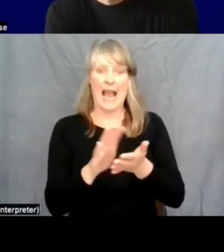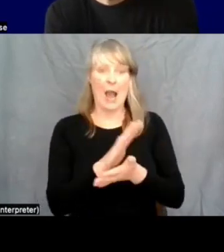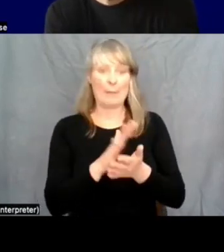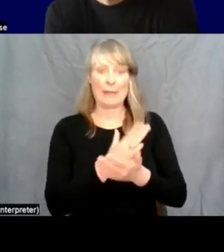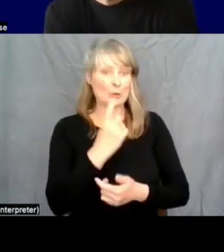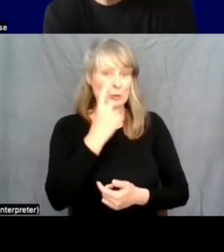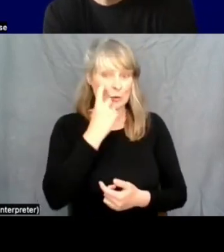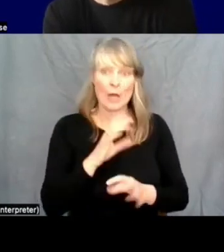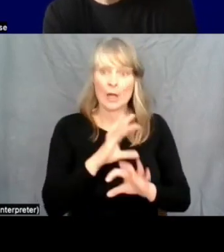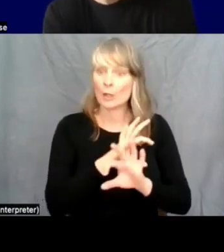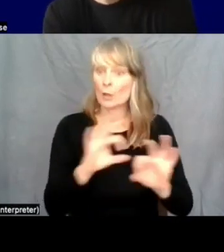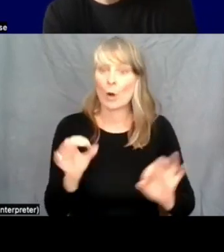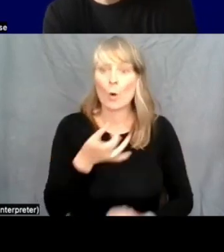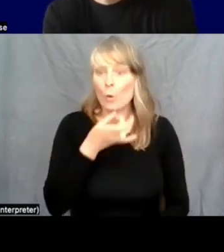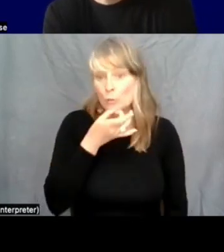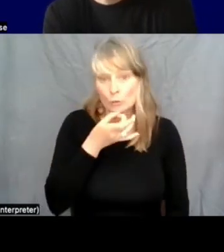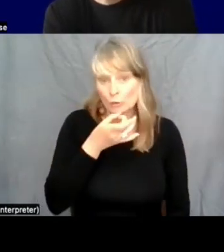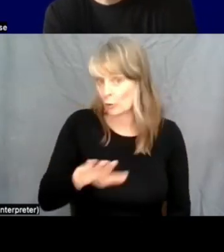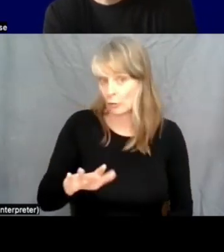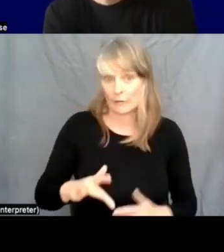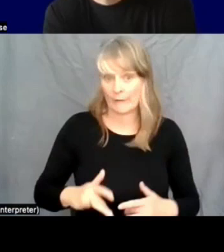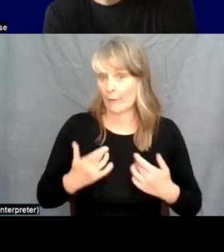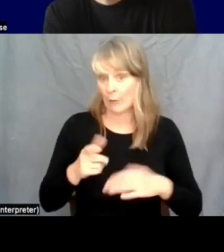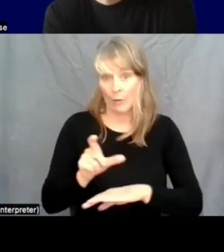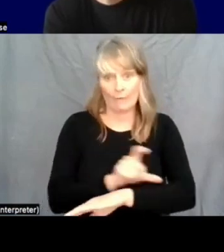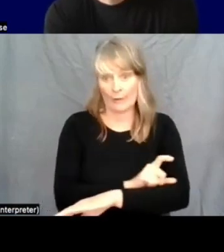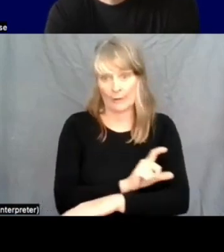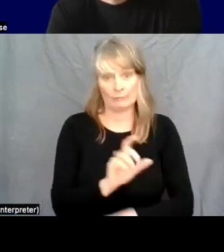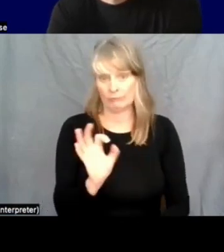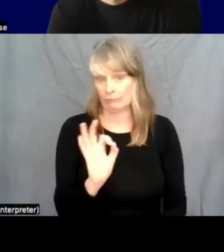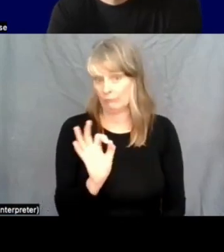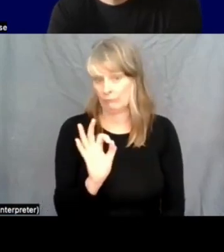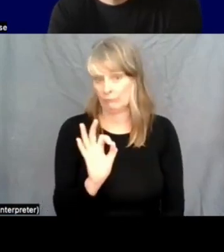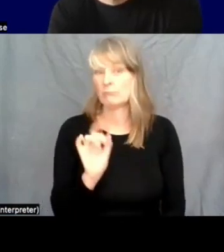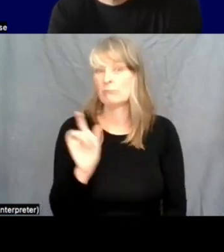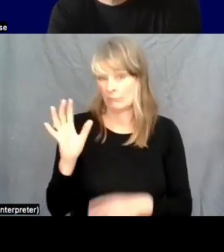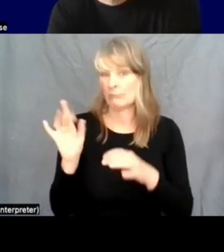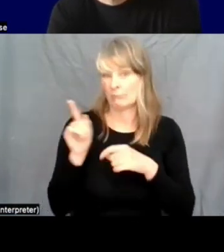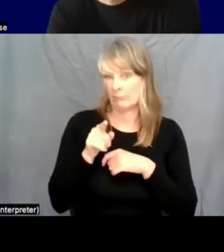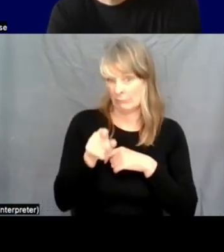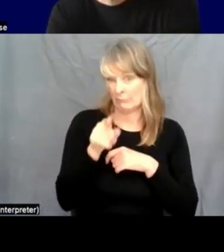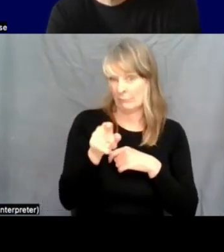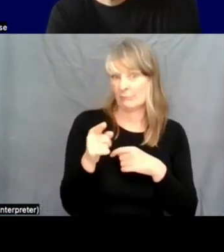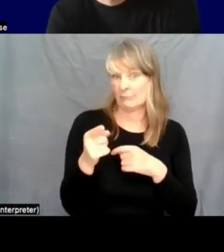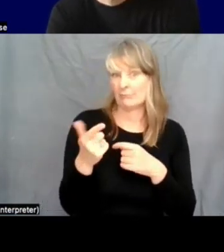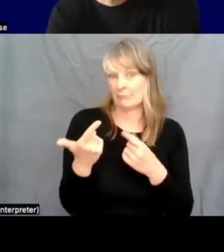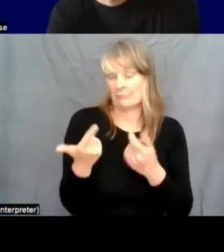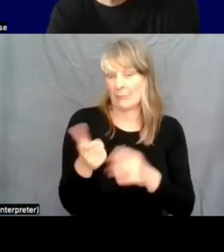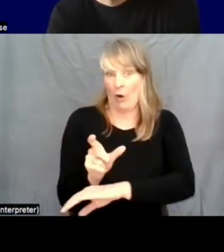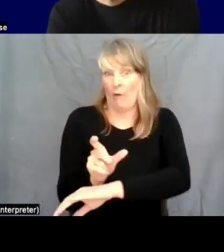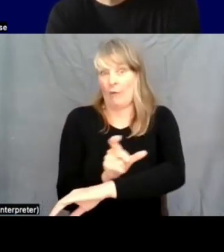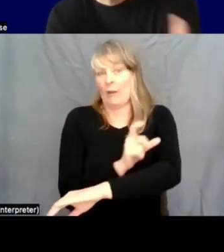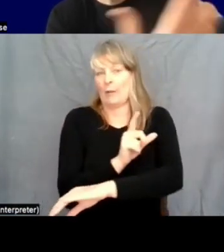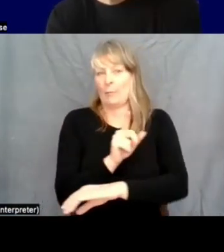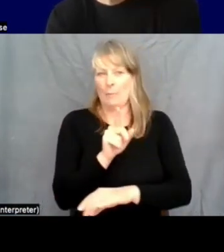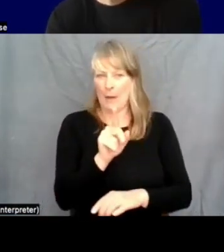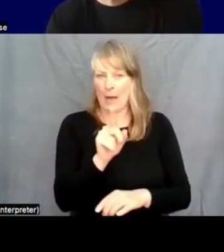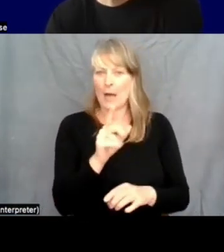might see might be so confident to explore something that is perhaps so unpredictable as